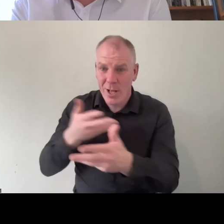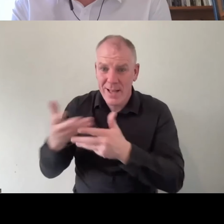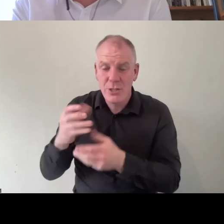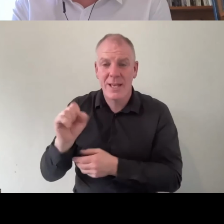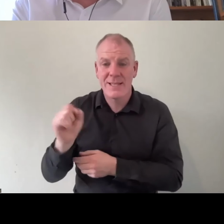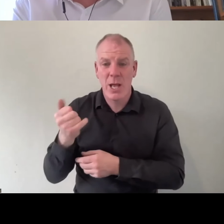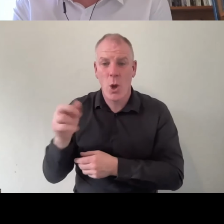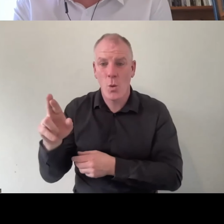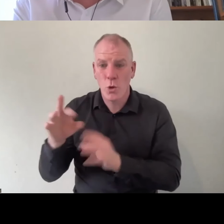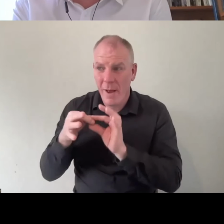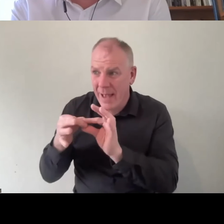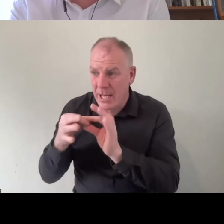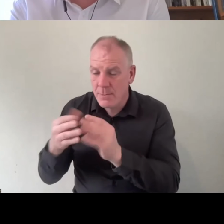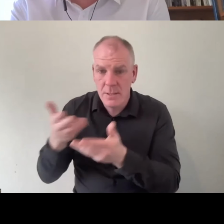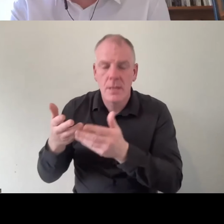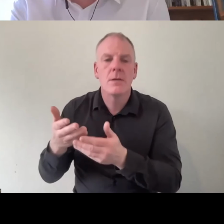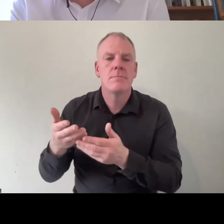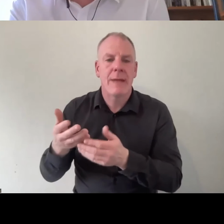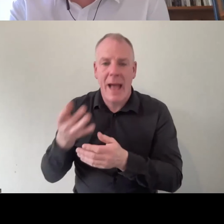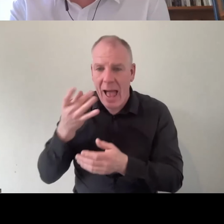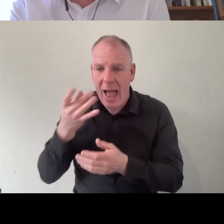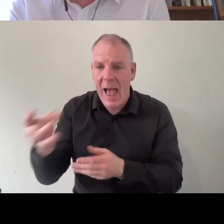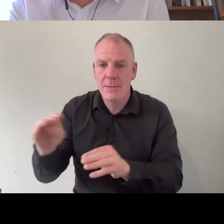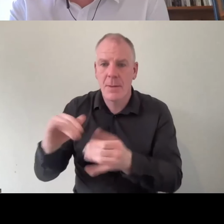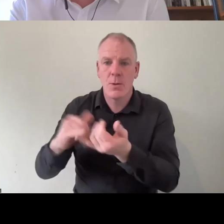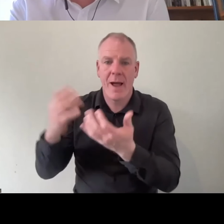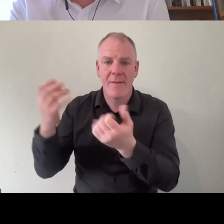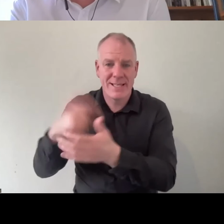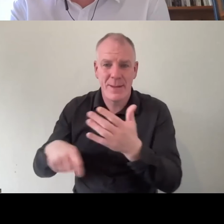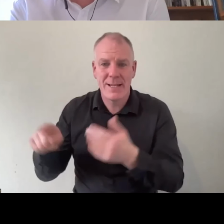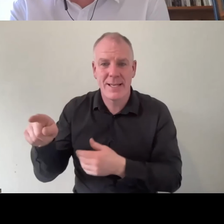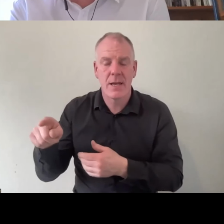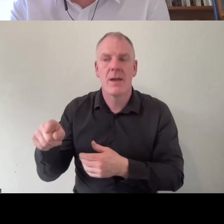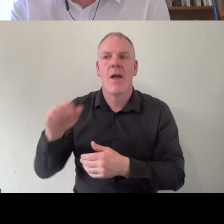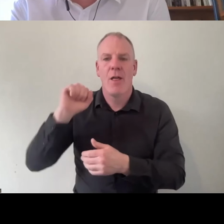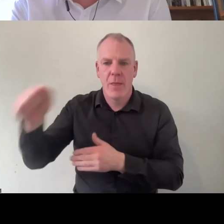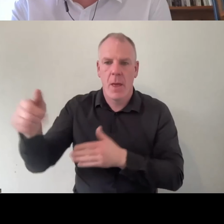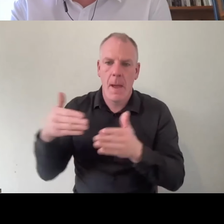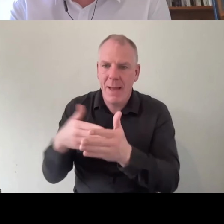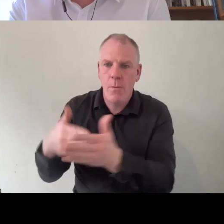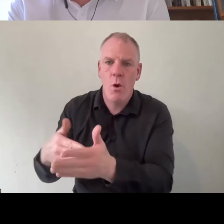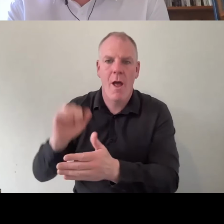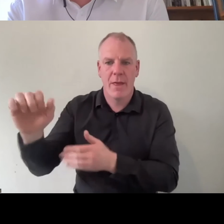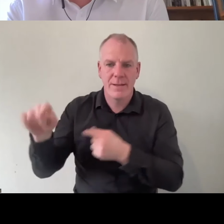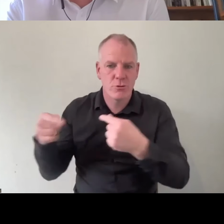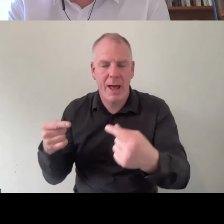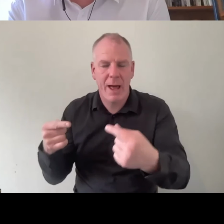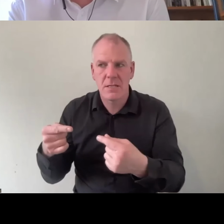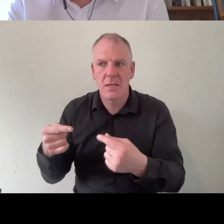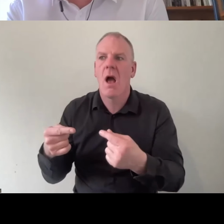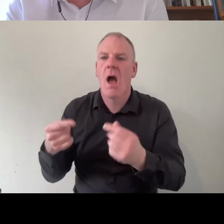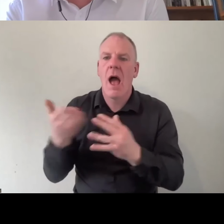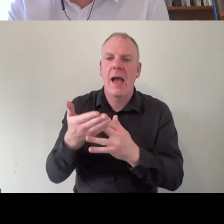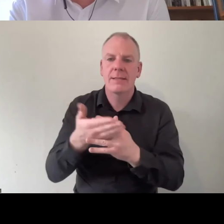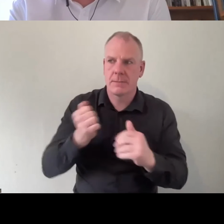So make sure you consult with people with disabilities, find out what some of the barriers or challenges that they may have accessing your venue, accessing your festival.